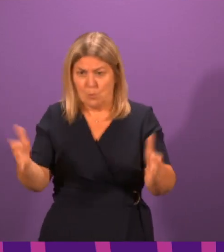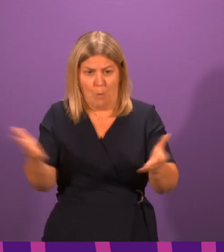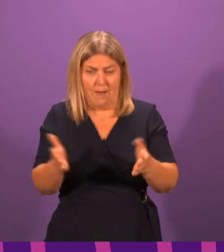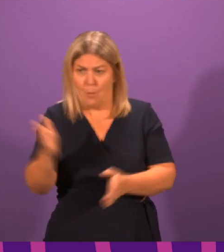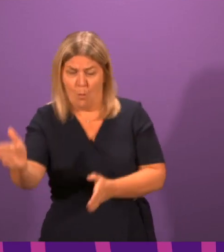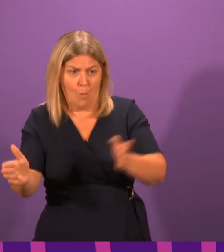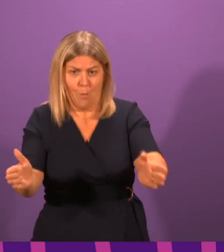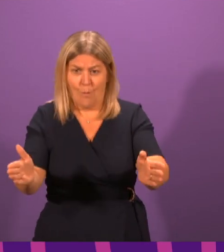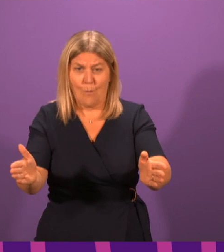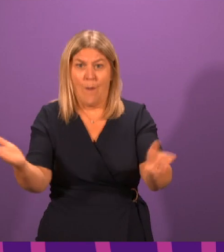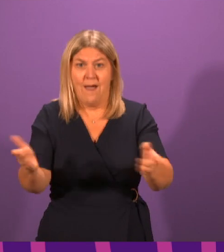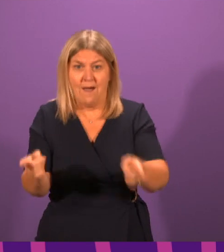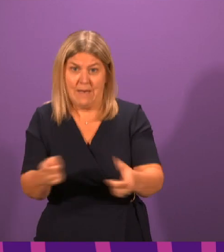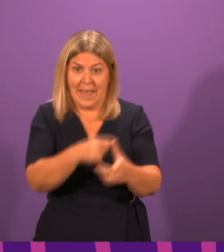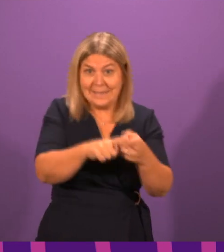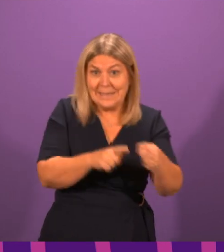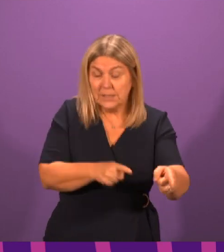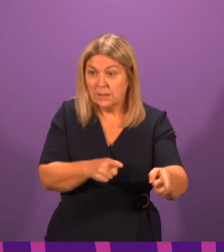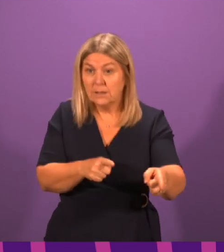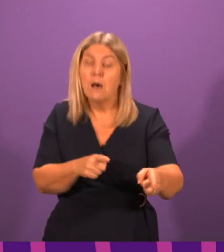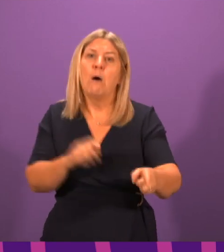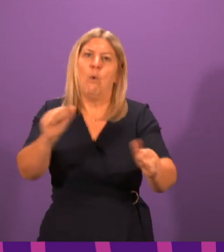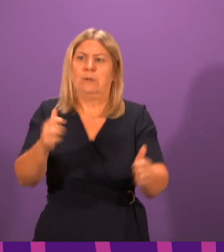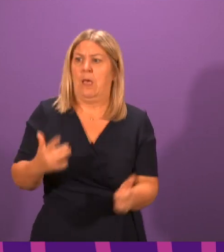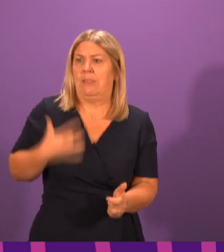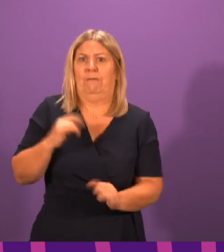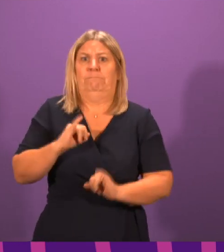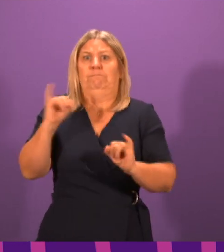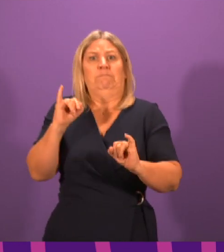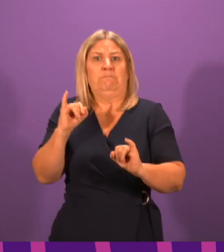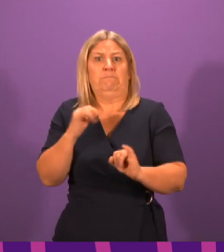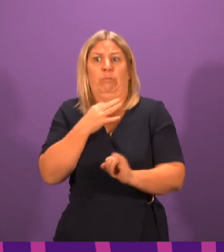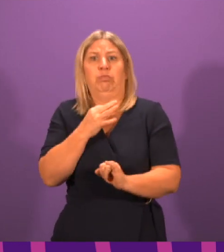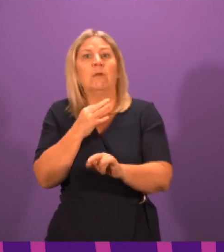Obviously, if someone feels that their situation is life-threatening and very urgent, they should